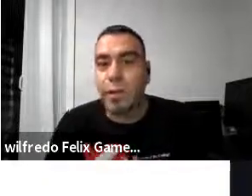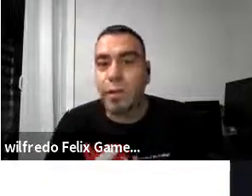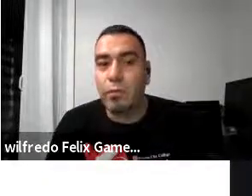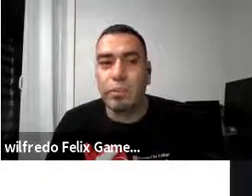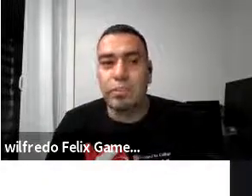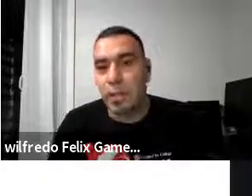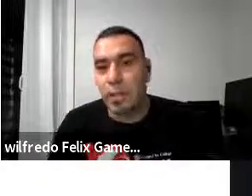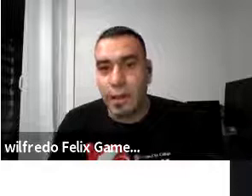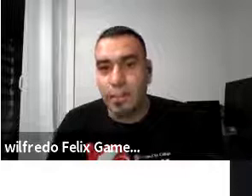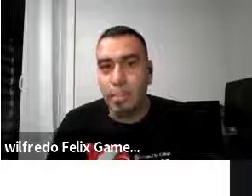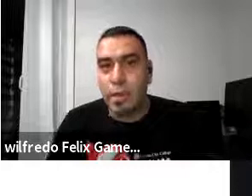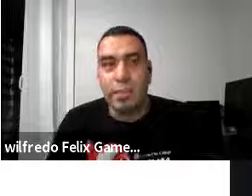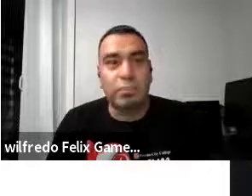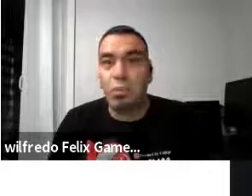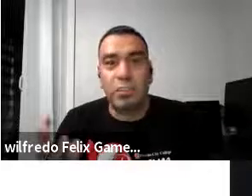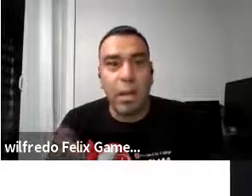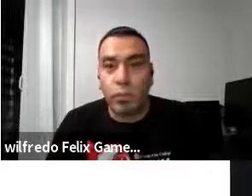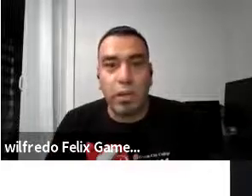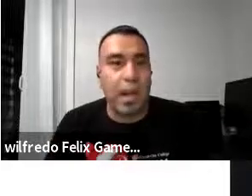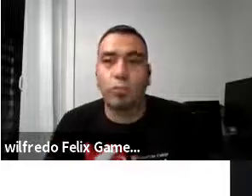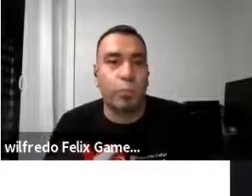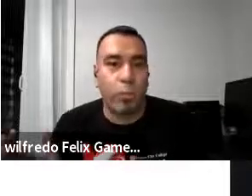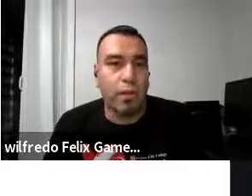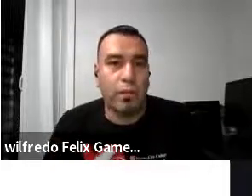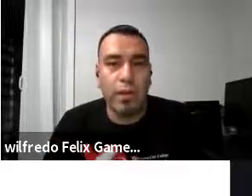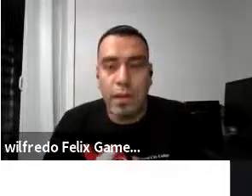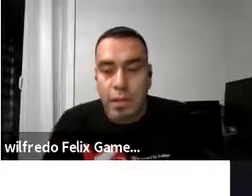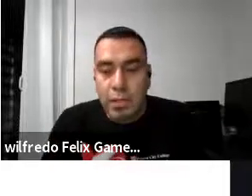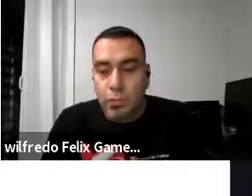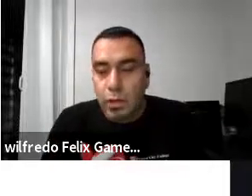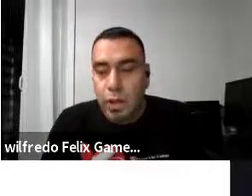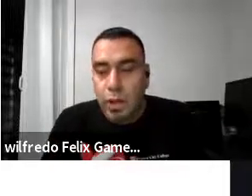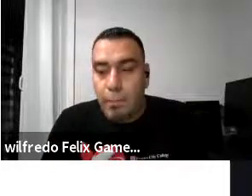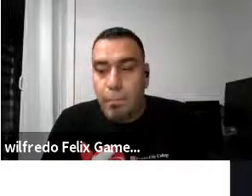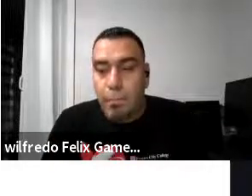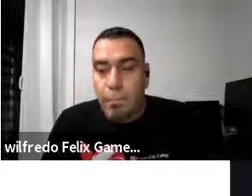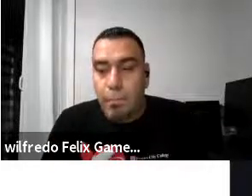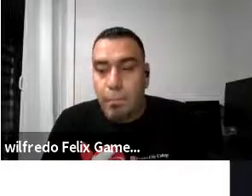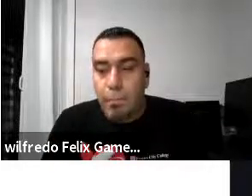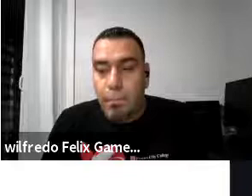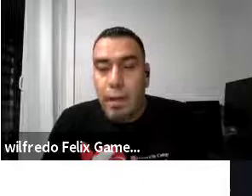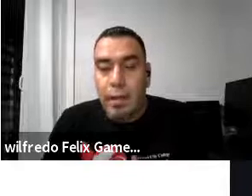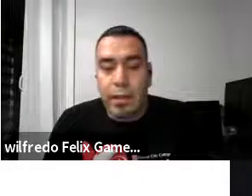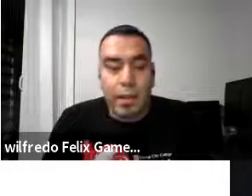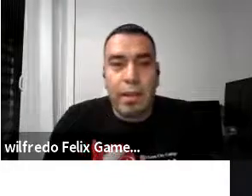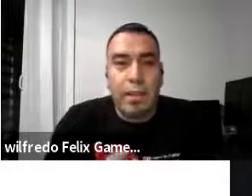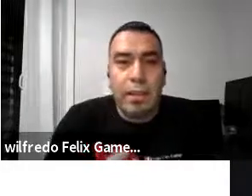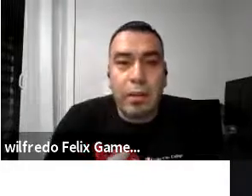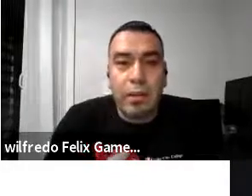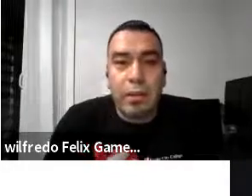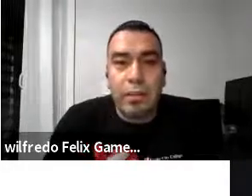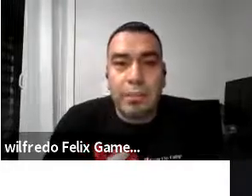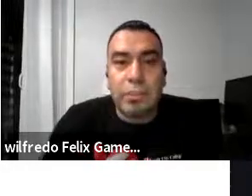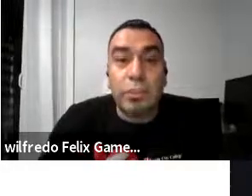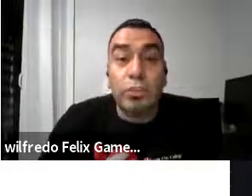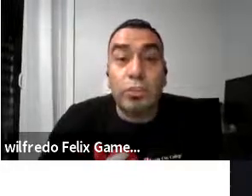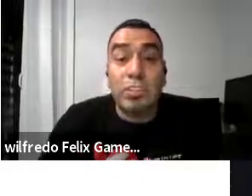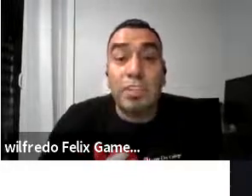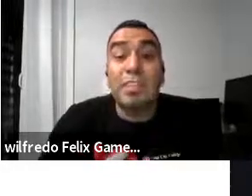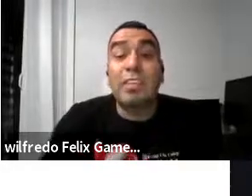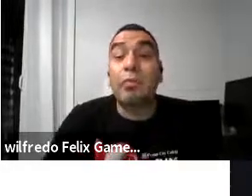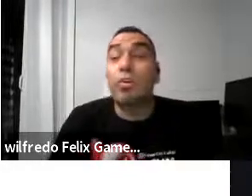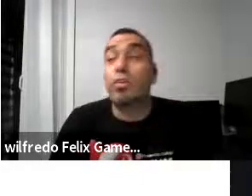about that one, which is, is three years of high school in a high school diploma. So and, and later on in the in 2017. They were